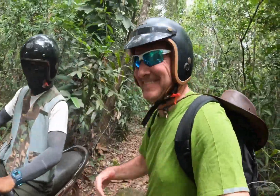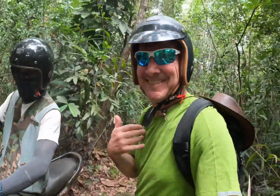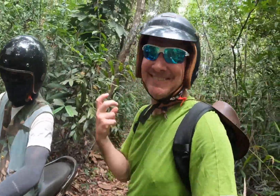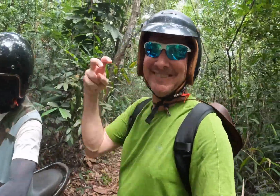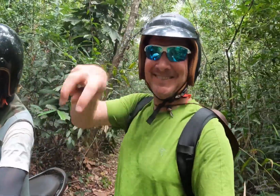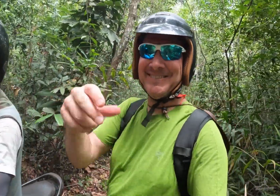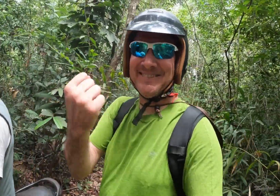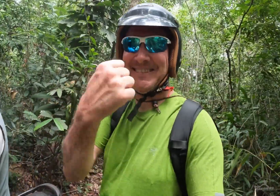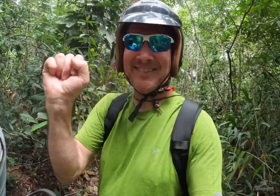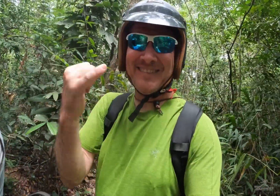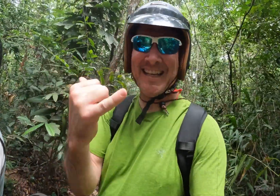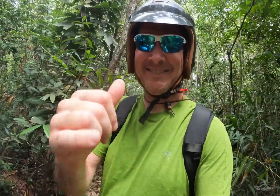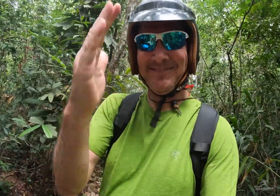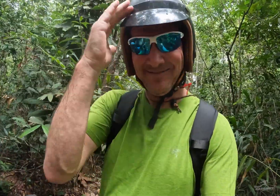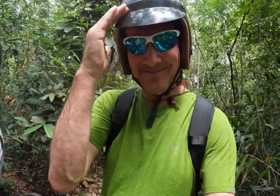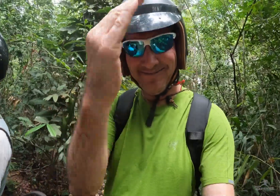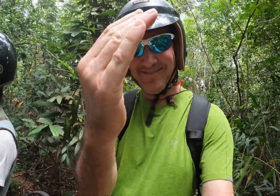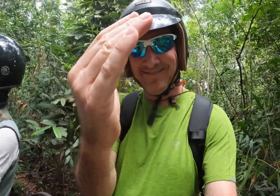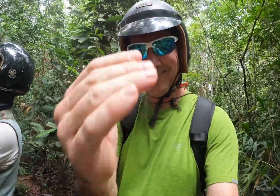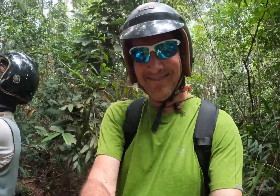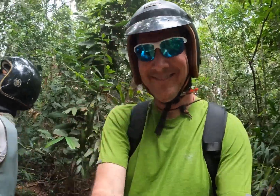I’m going to hop on for safety now.